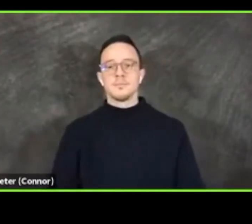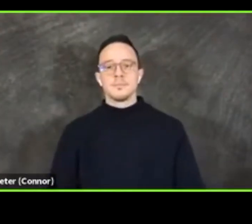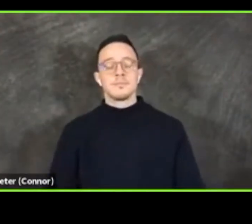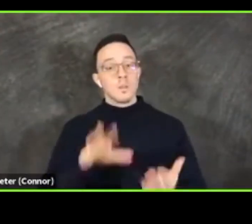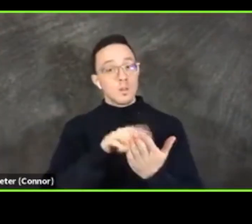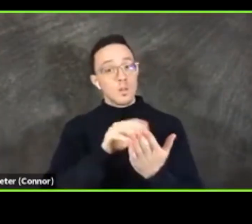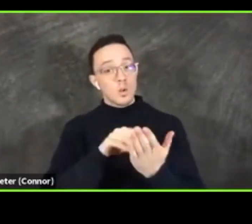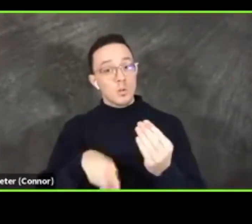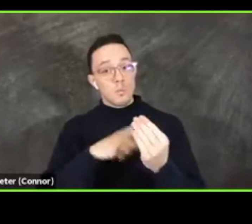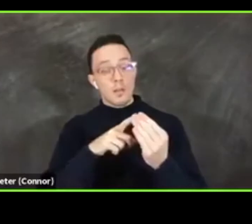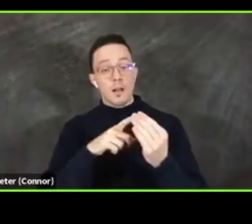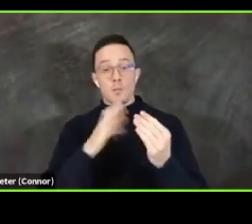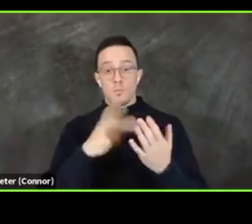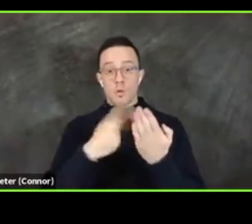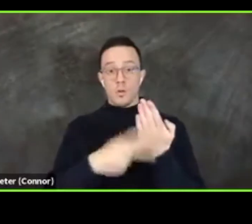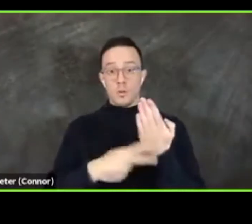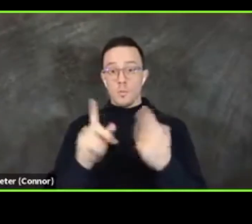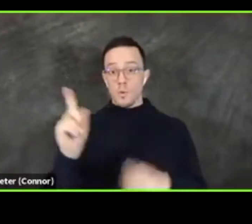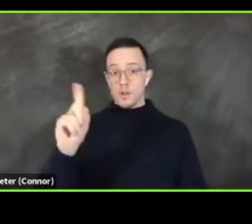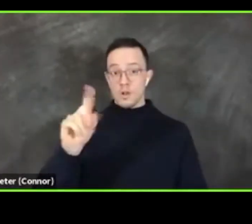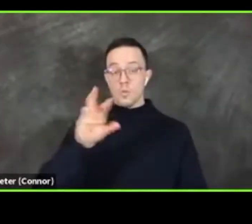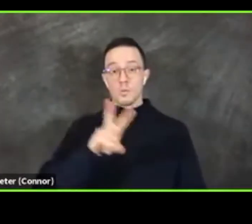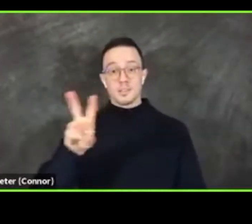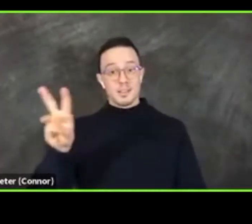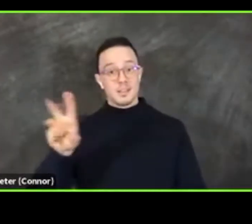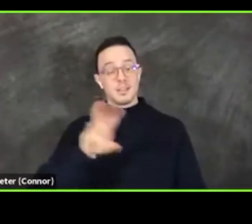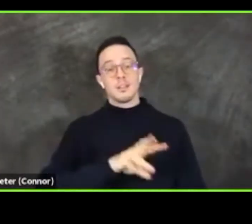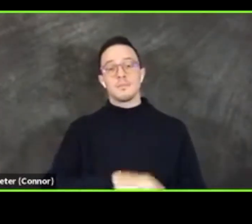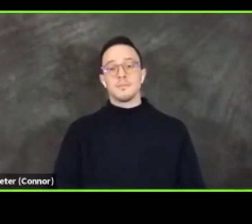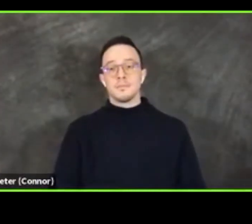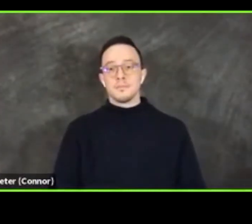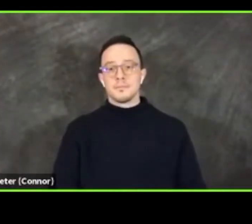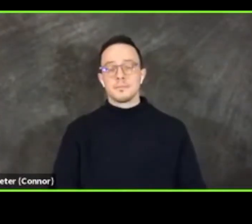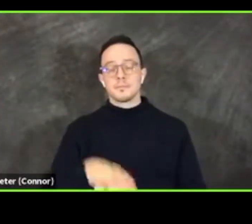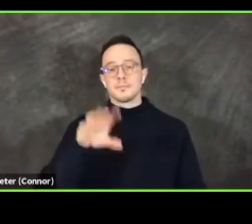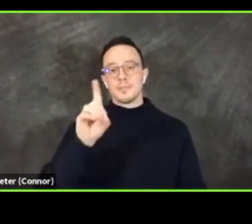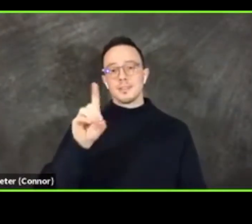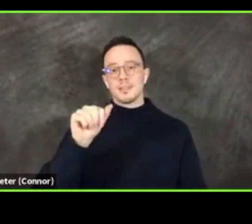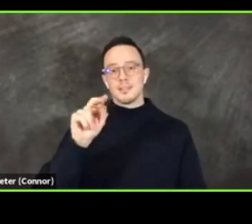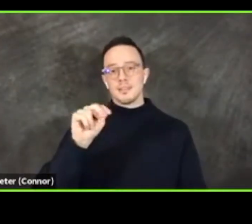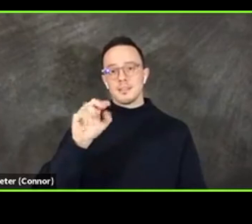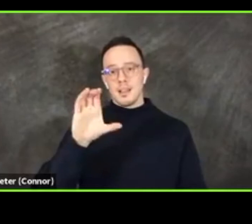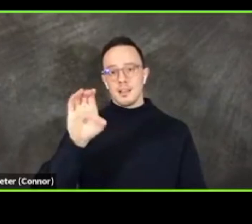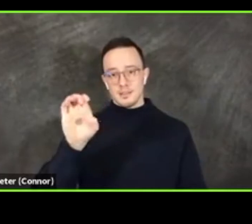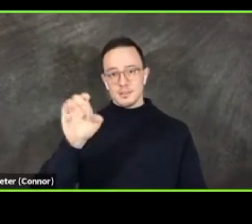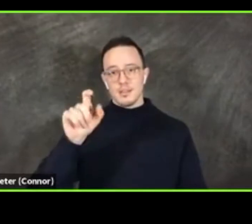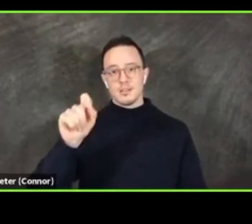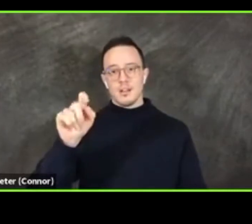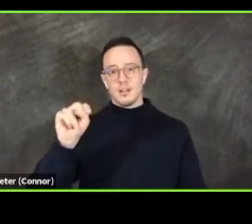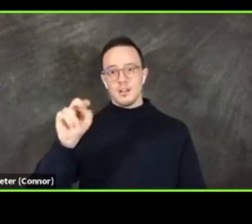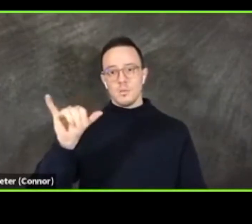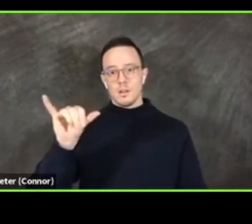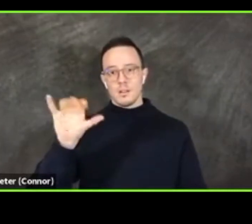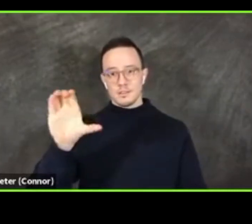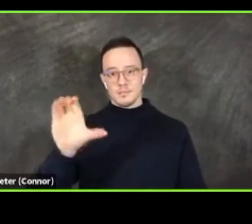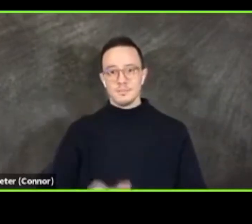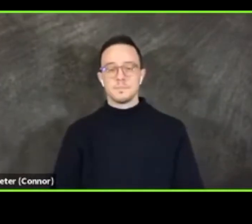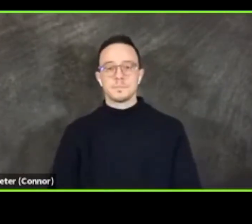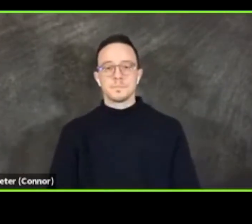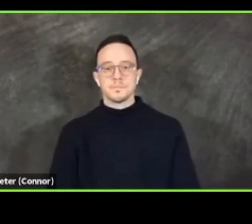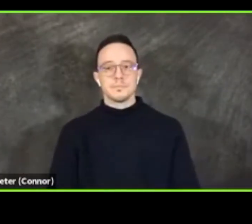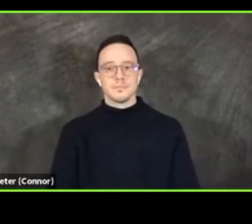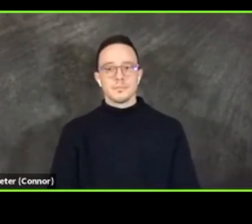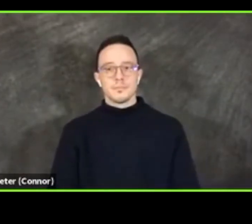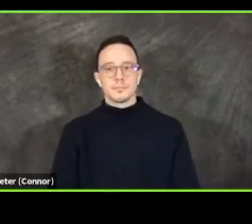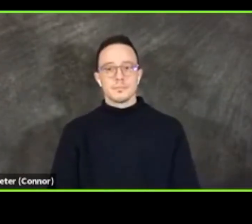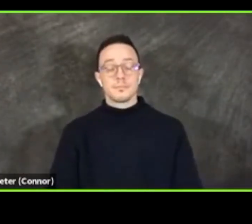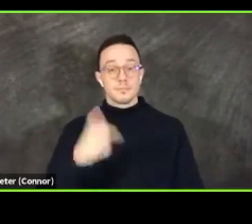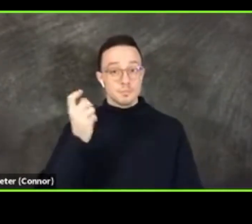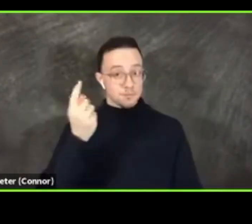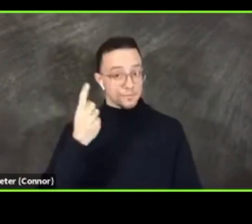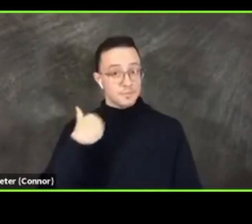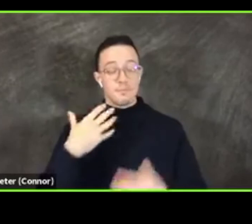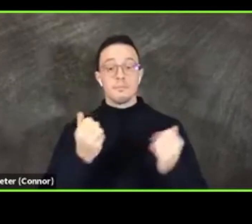OUR PROGRAMS AT OUR WEBSITE WWW.DANCE.NYC. THERE IS A STRONG TEAM BEHIND ALL